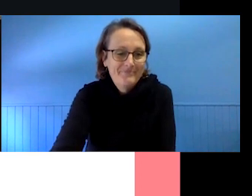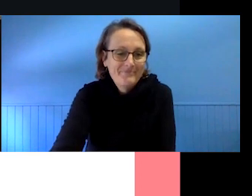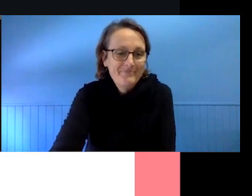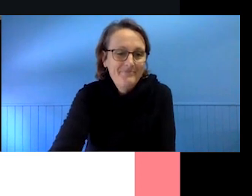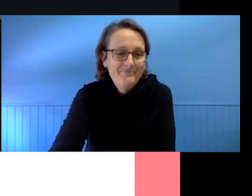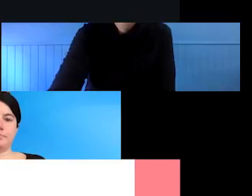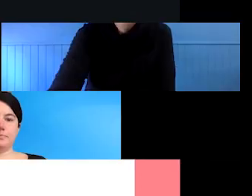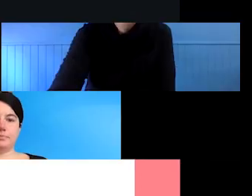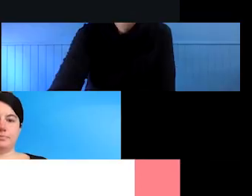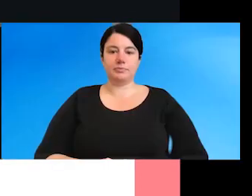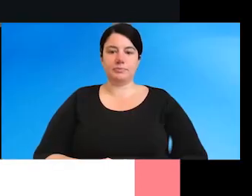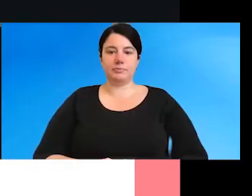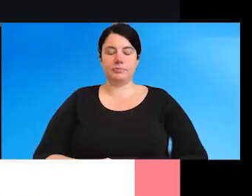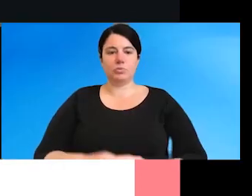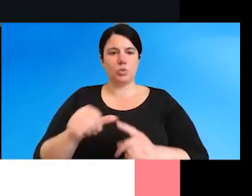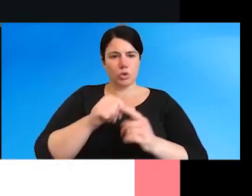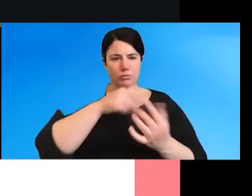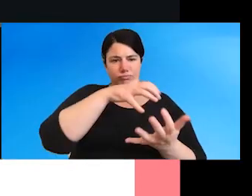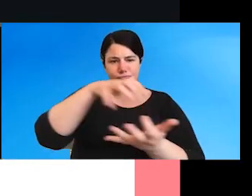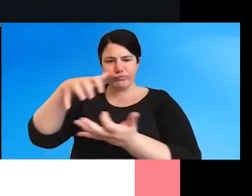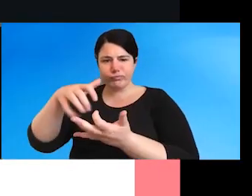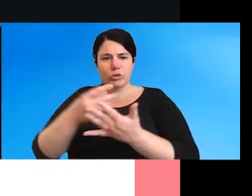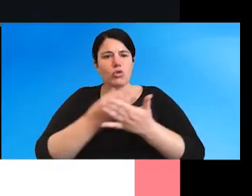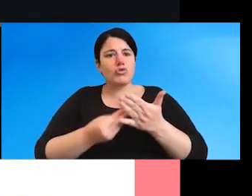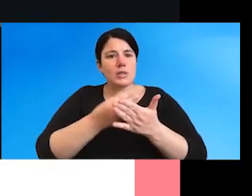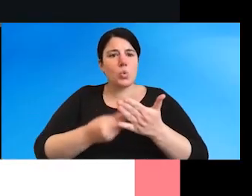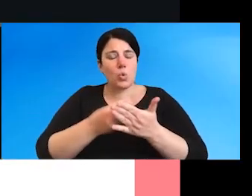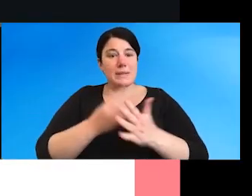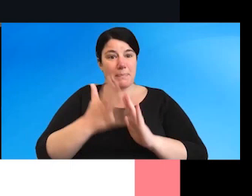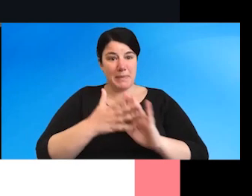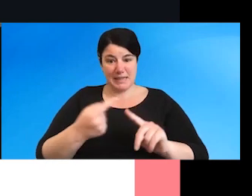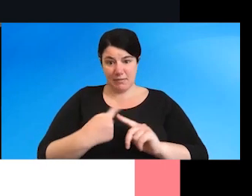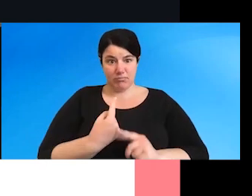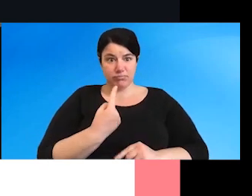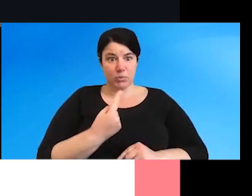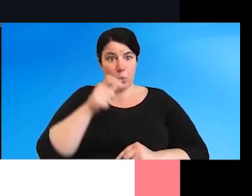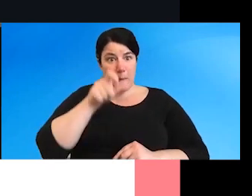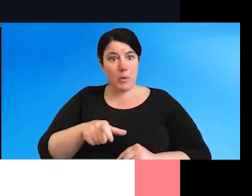You should pull resources, so if you're on your own as an independent artist, perhaps you can reach out to some friends and